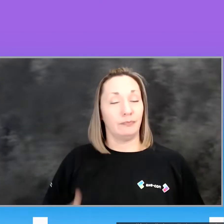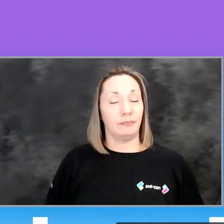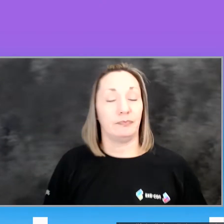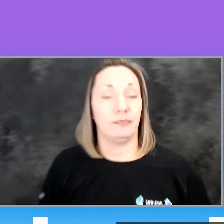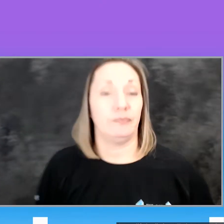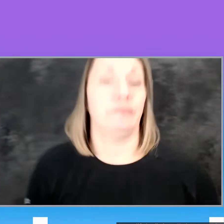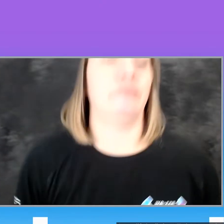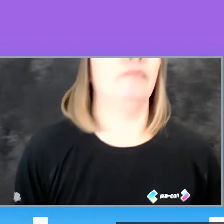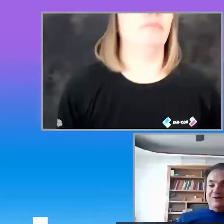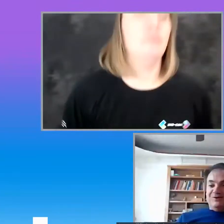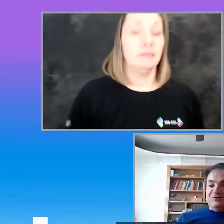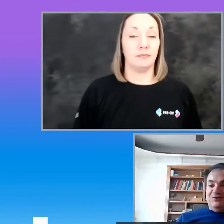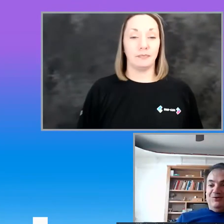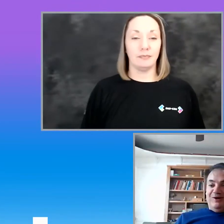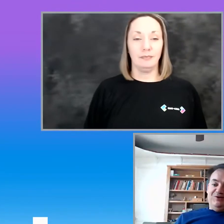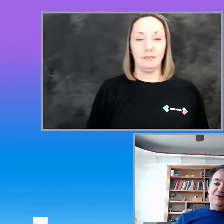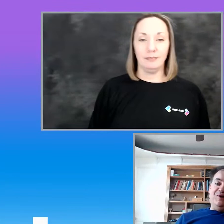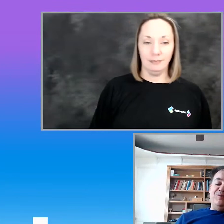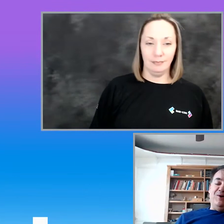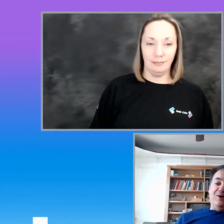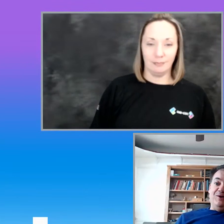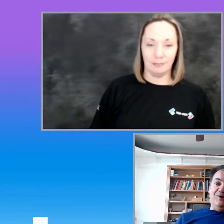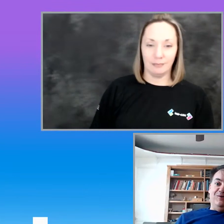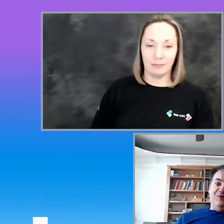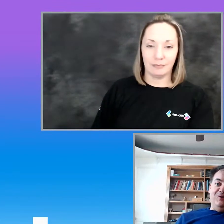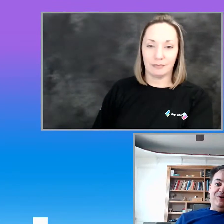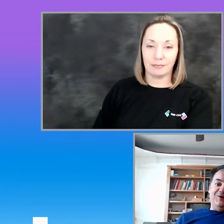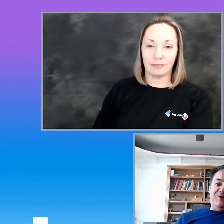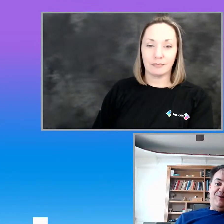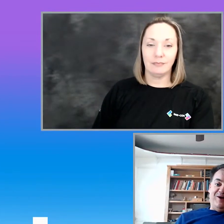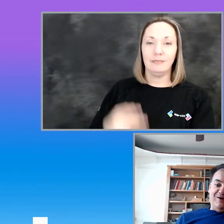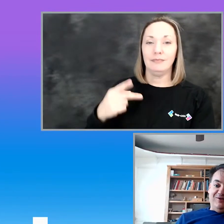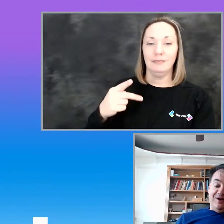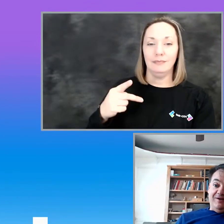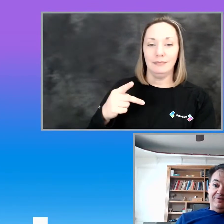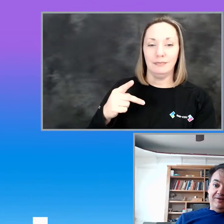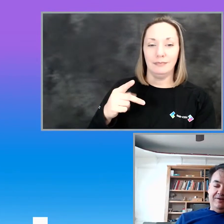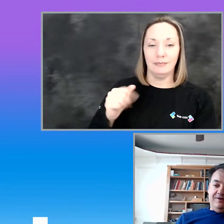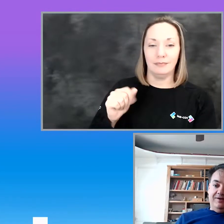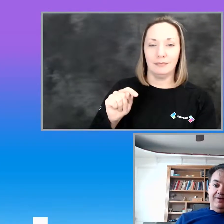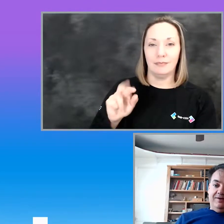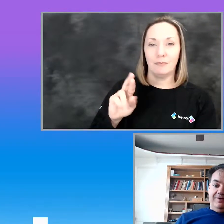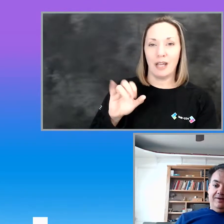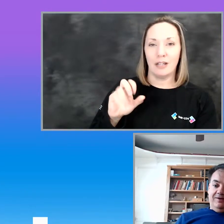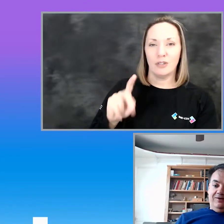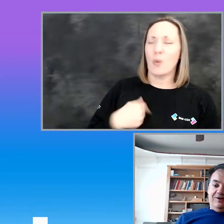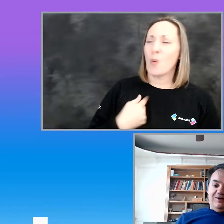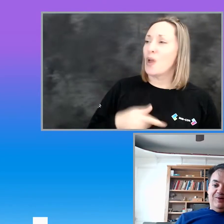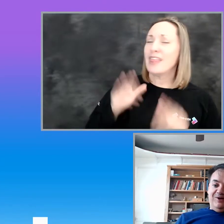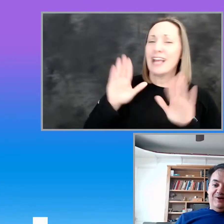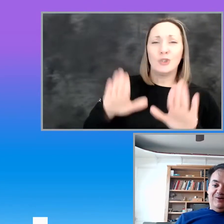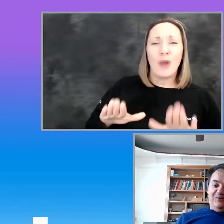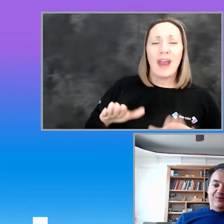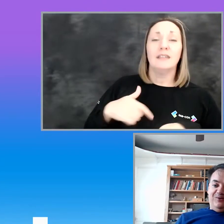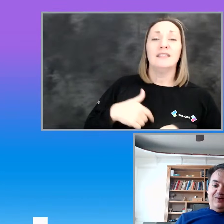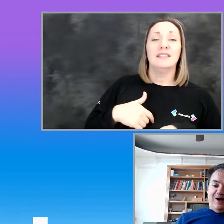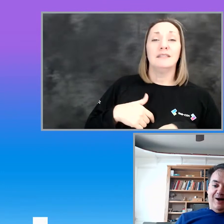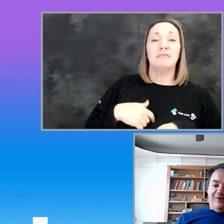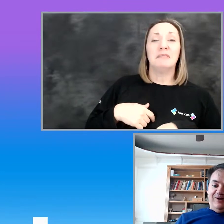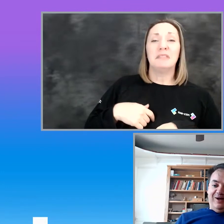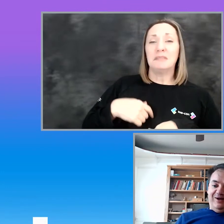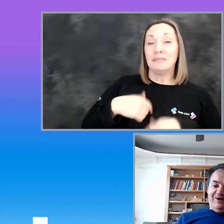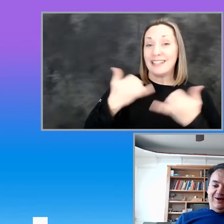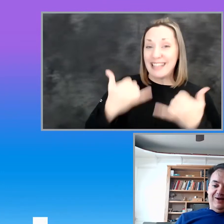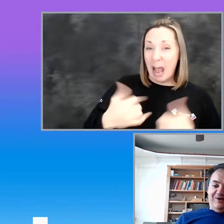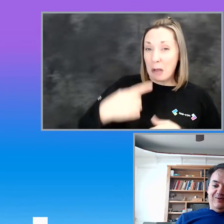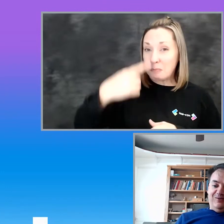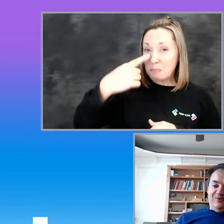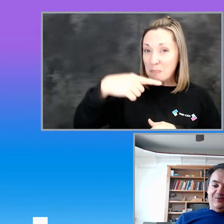Well, that great Jim, on the